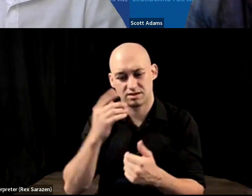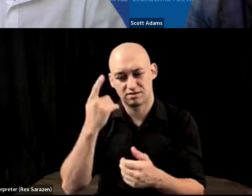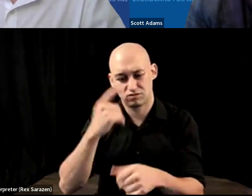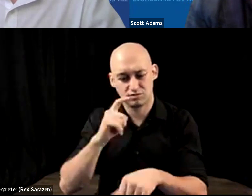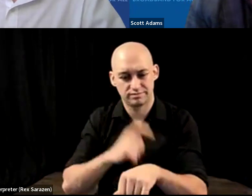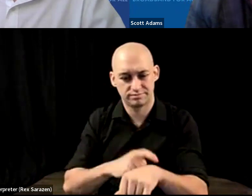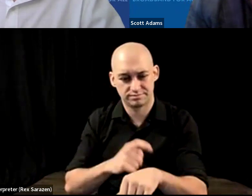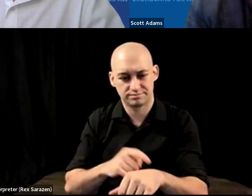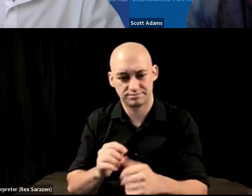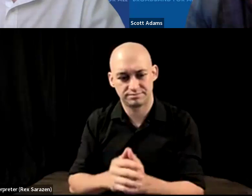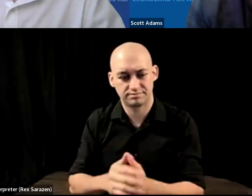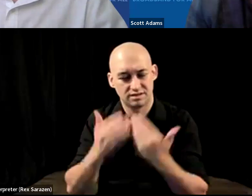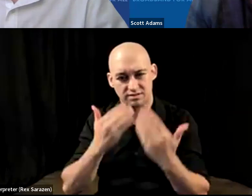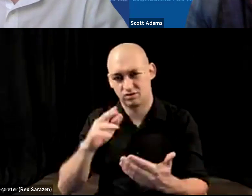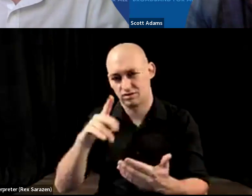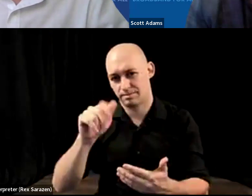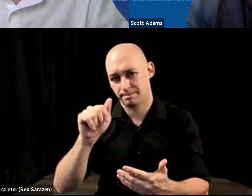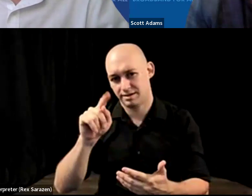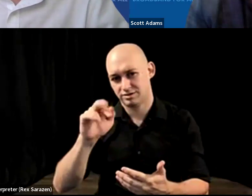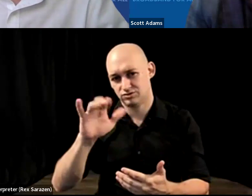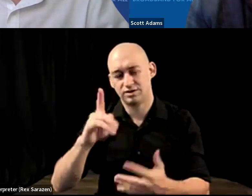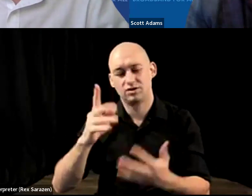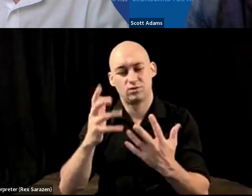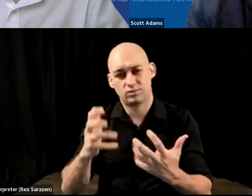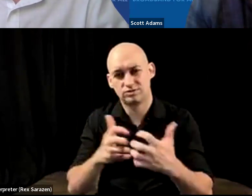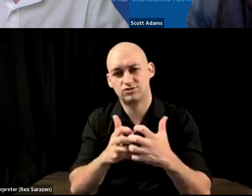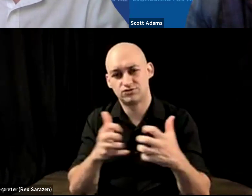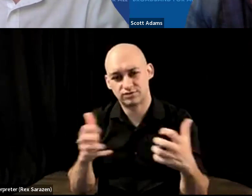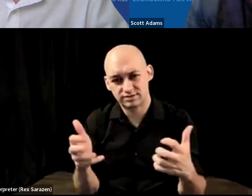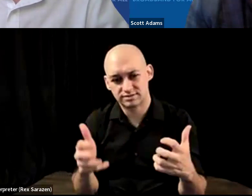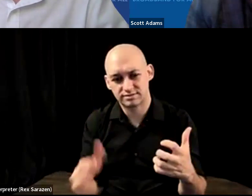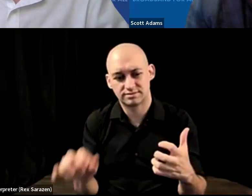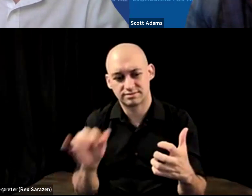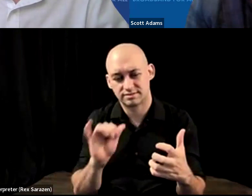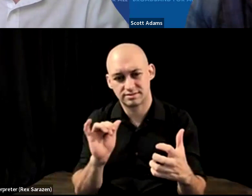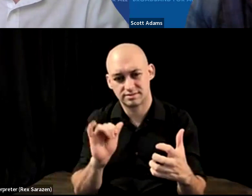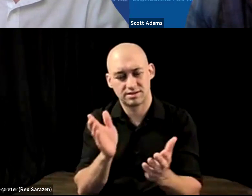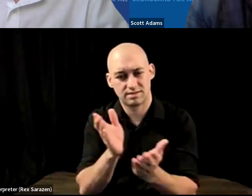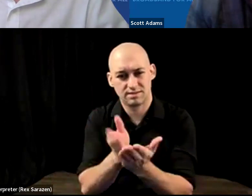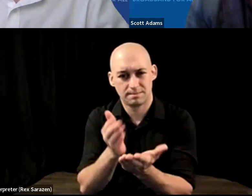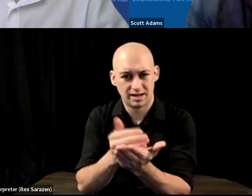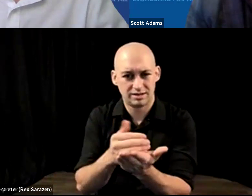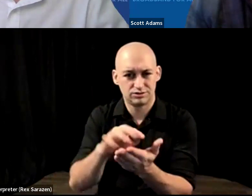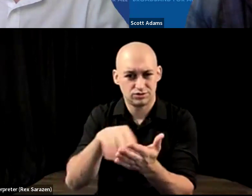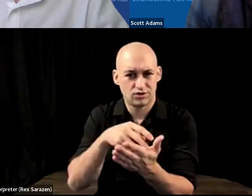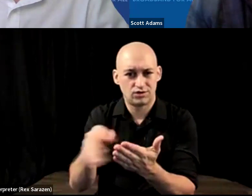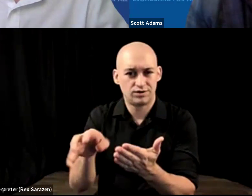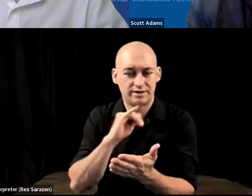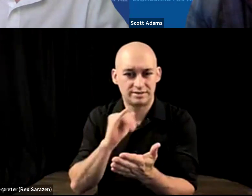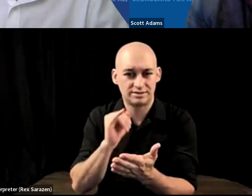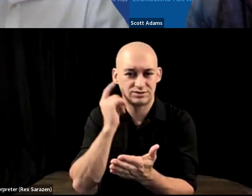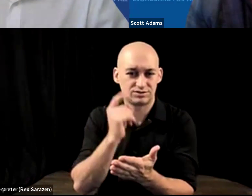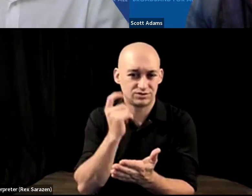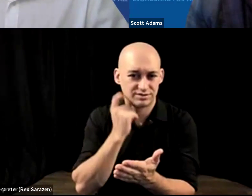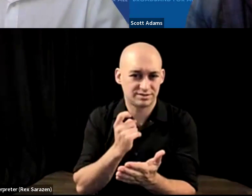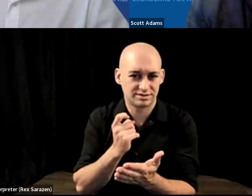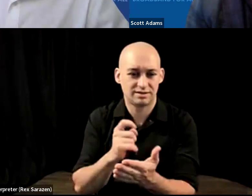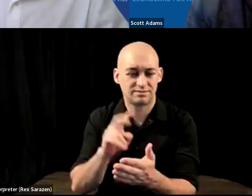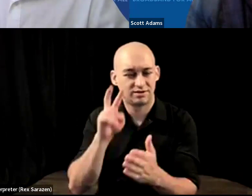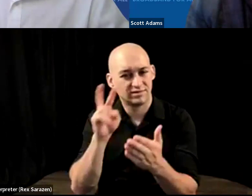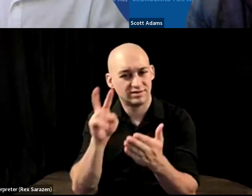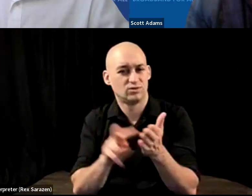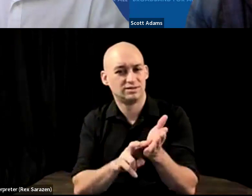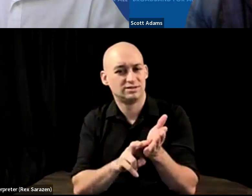Yeah, thanks, Patrick. So I want to reiterate that the pie chart itself is just a visualization of